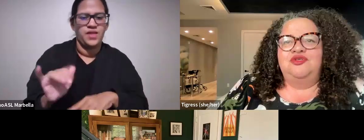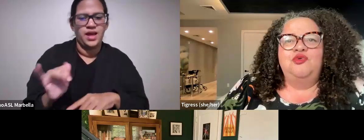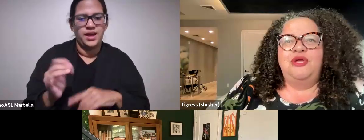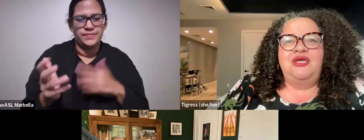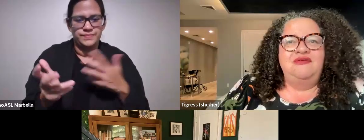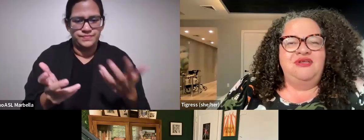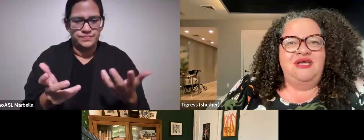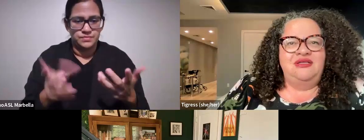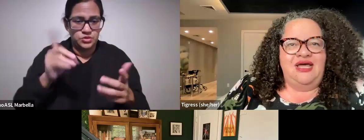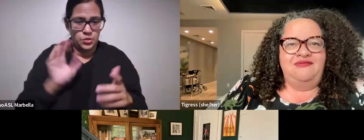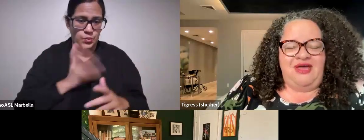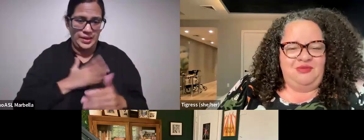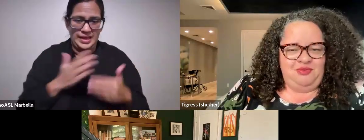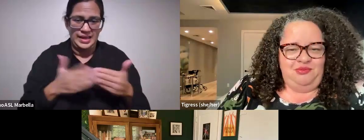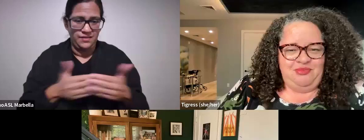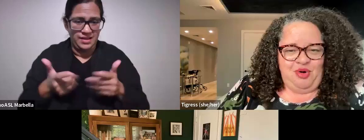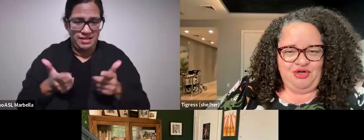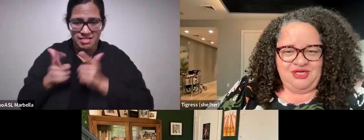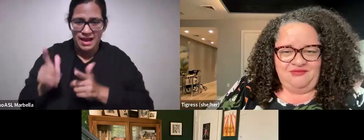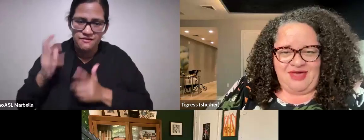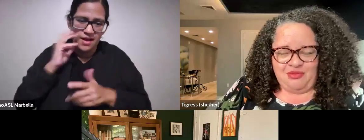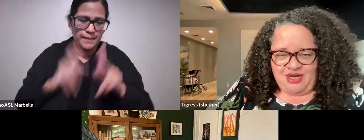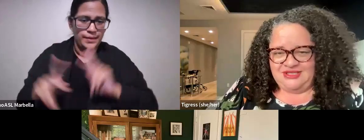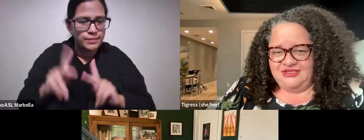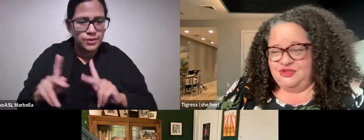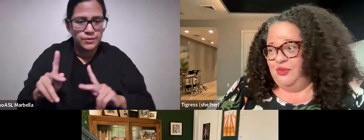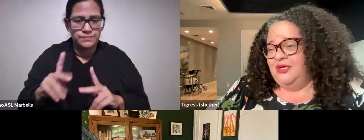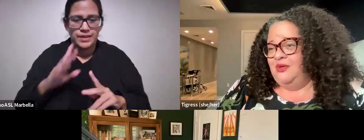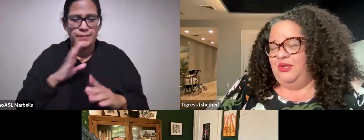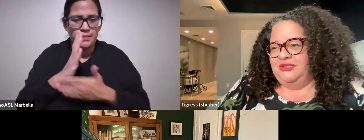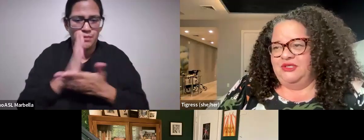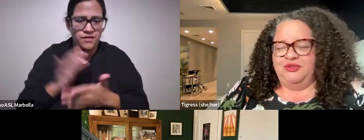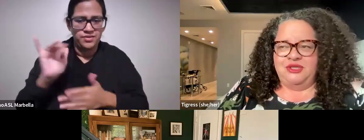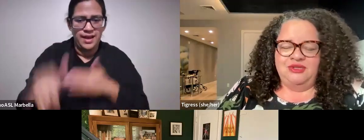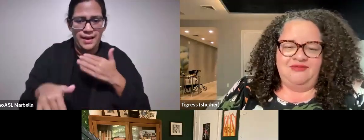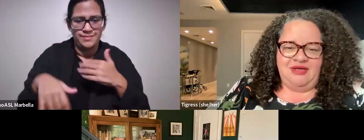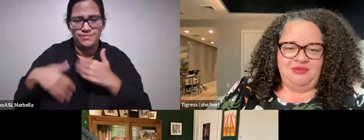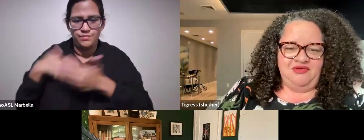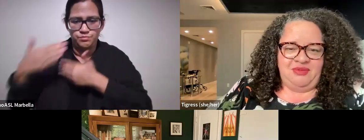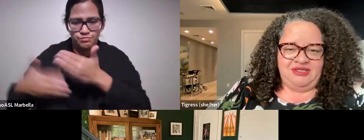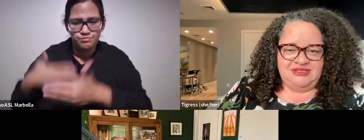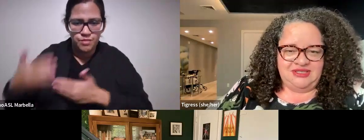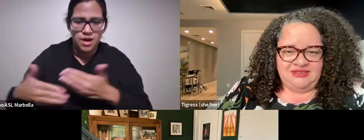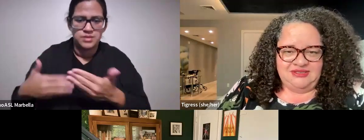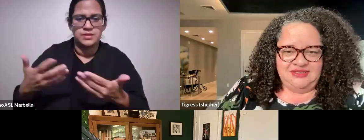do we even let fat people be part of that process? We don't let fat people give bodies to science,